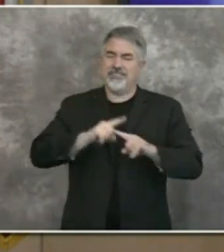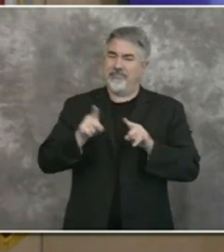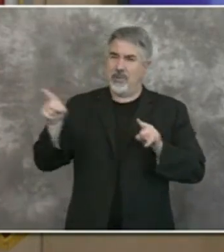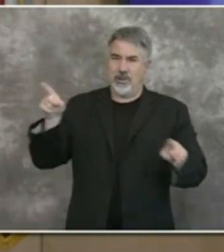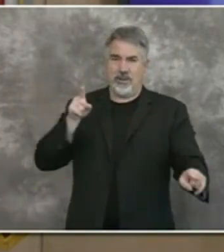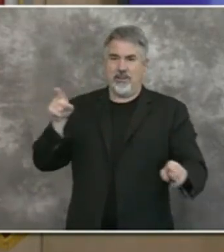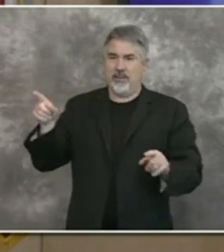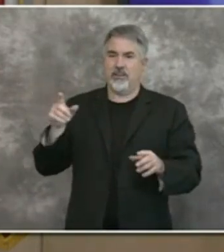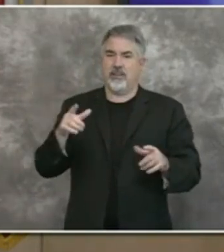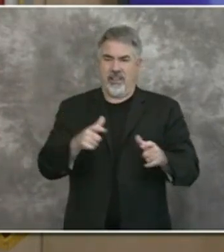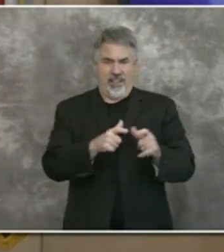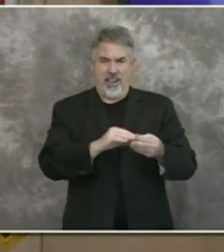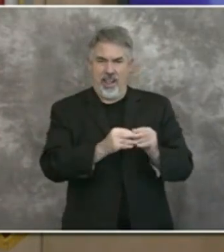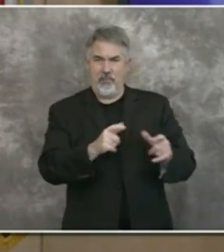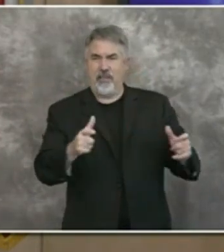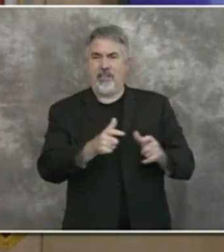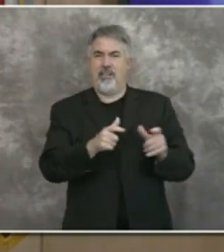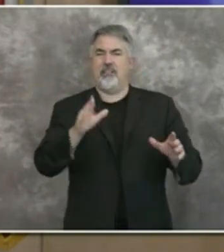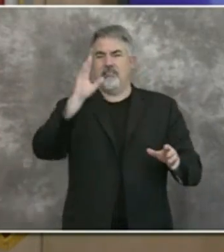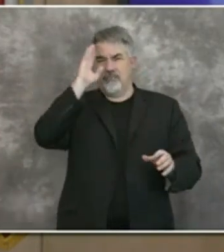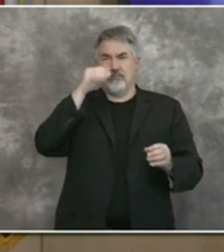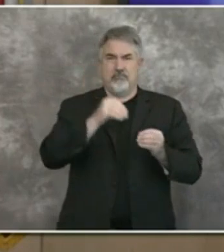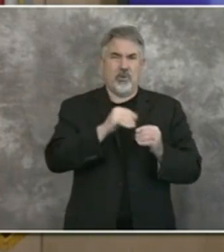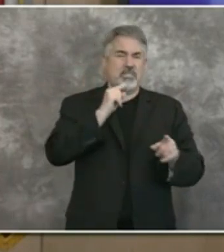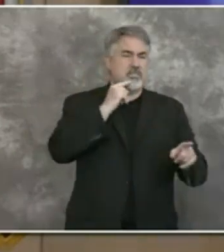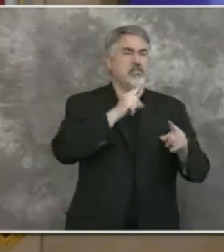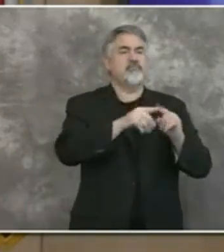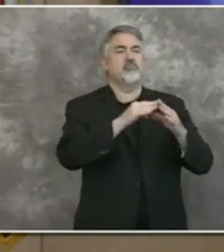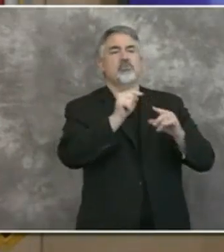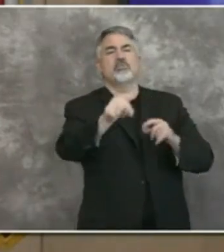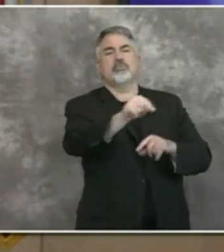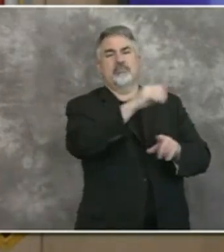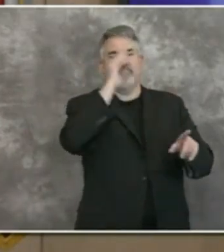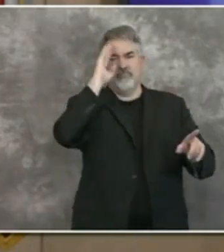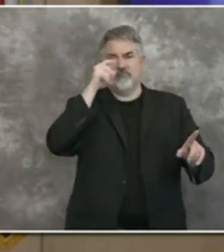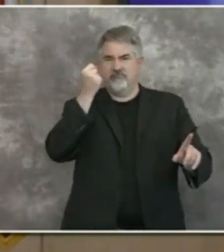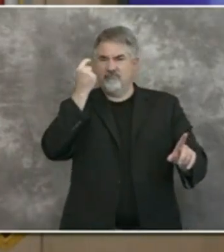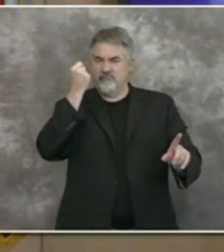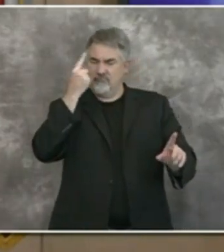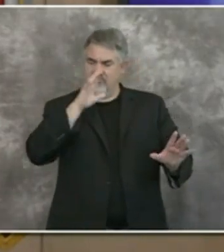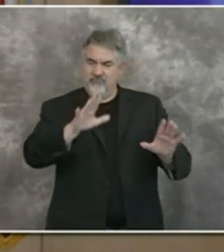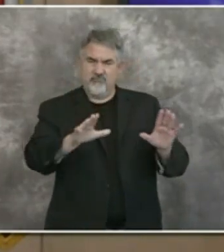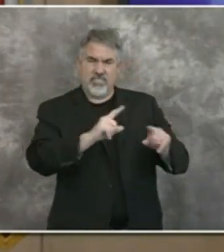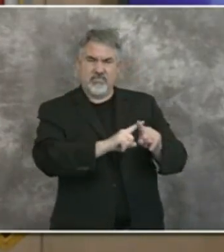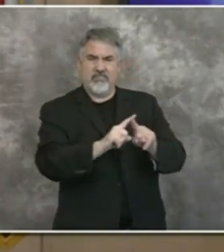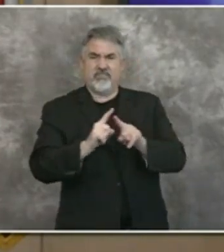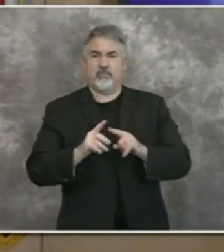IMPORTANT TO NOTE THAT NOT EVERY COMMUNITY HAS IMPACTED THE SAME AND WE HAVE TO BE MINDFUL OF THE REALITY THAT SOME COMMUNITIES ARE FACING